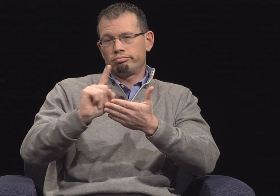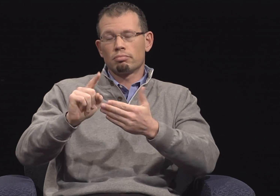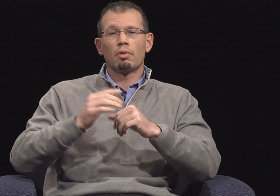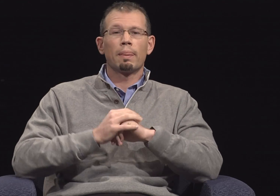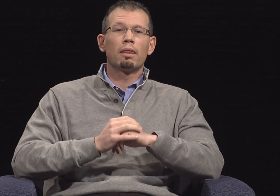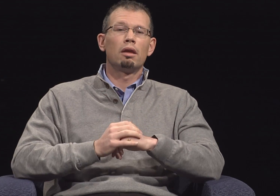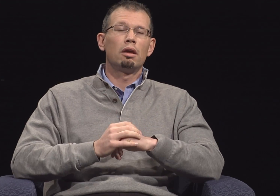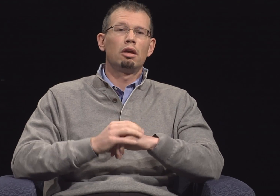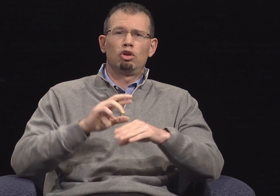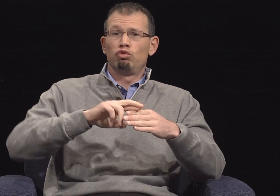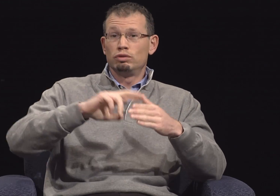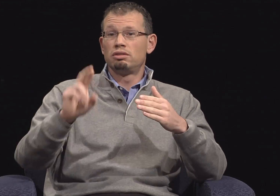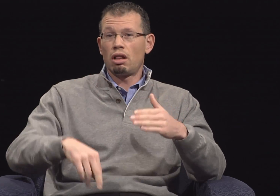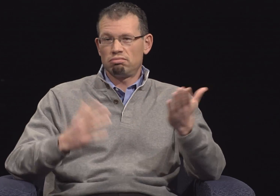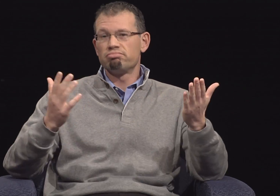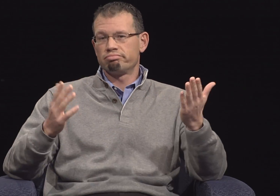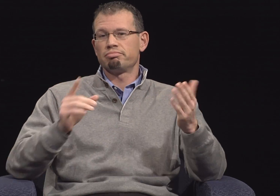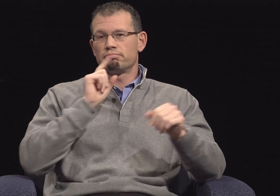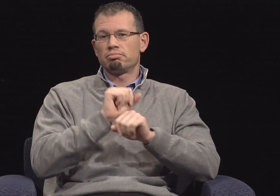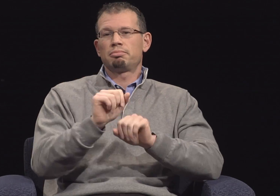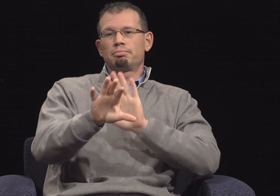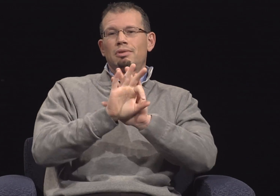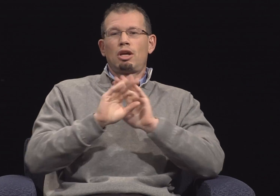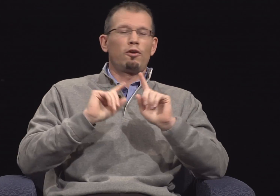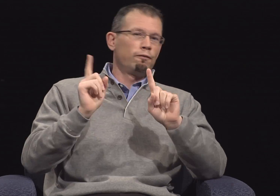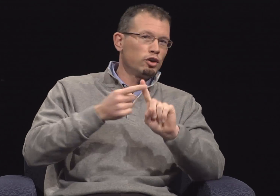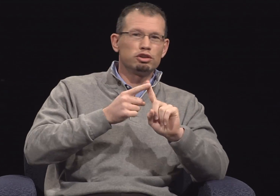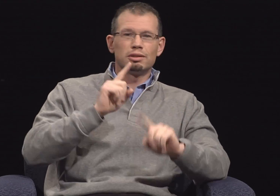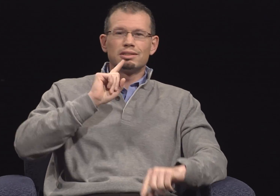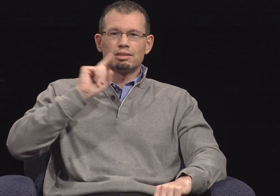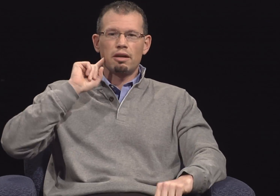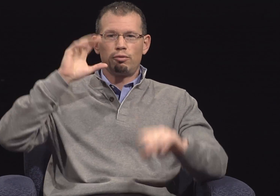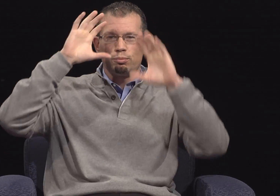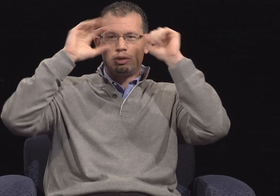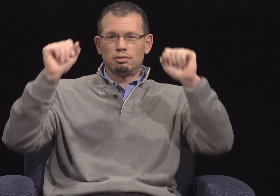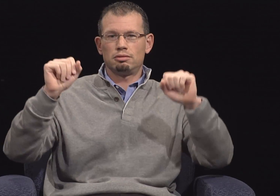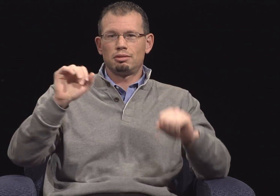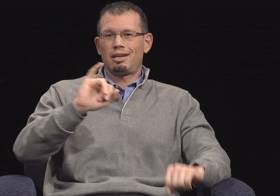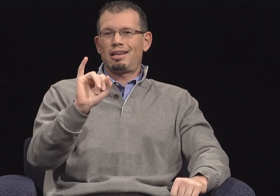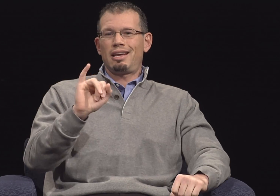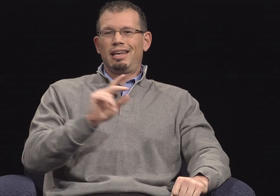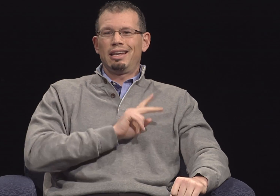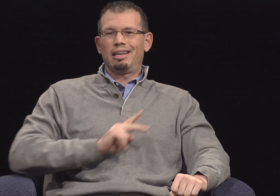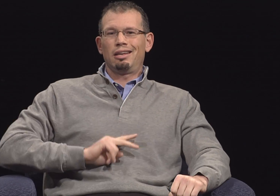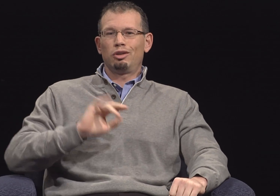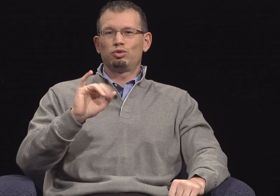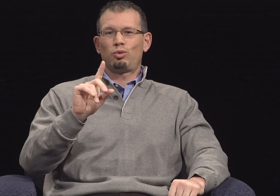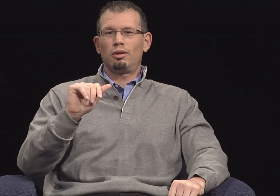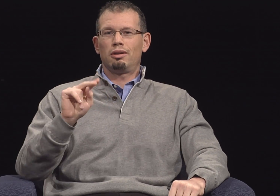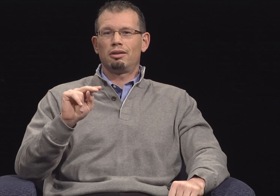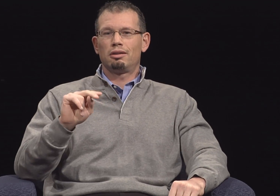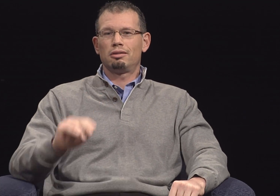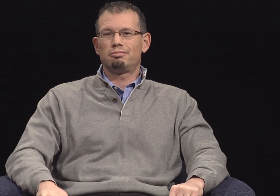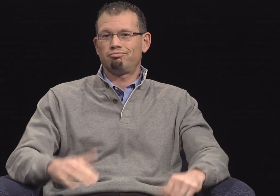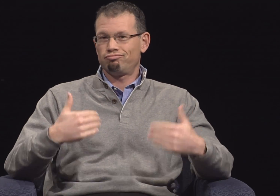and the protest lasted an entire week. As a result, the board appointed our first deaf president, I. King Jordan.